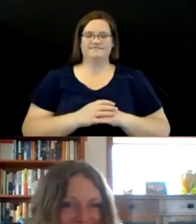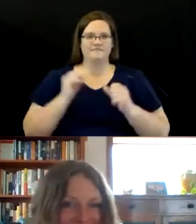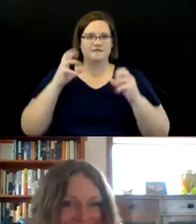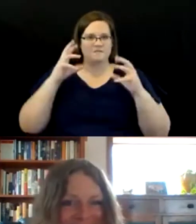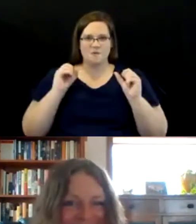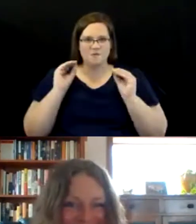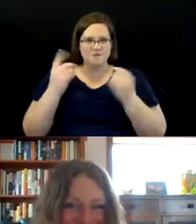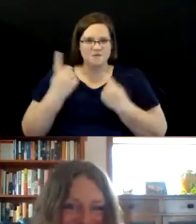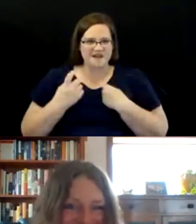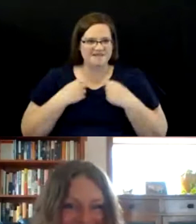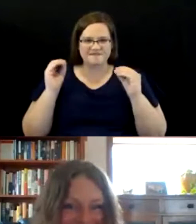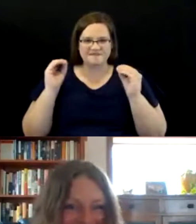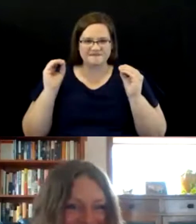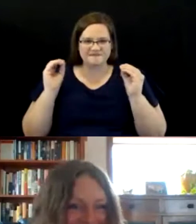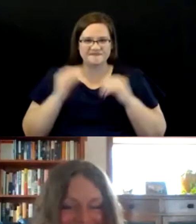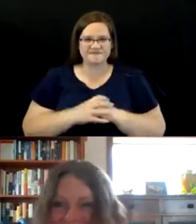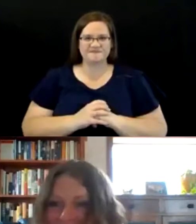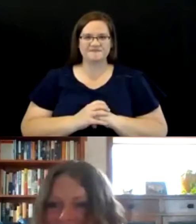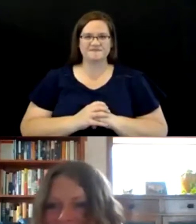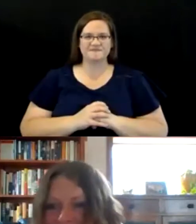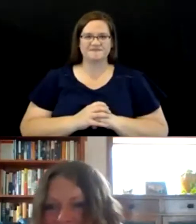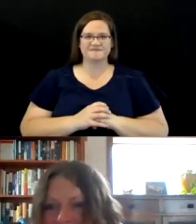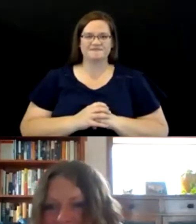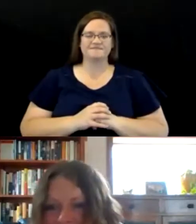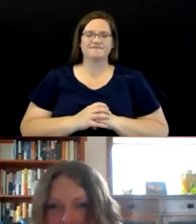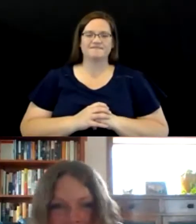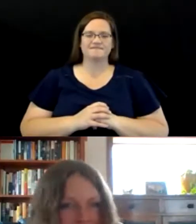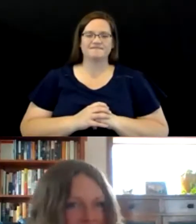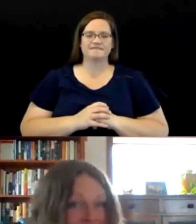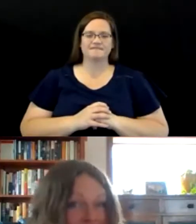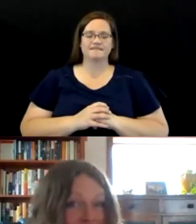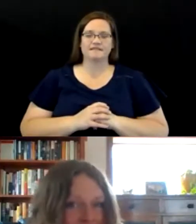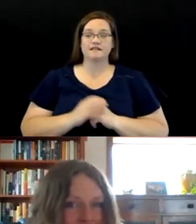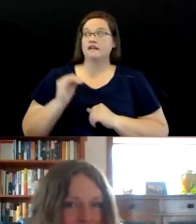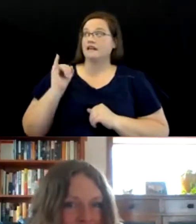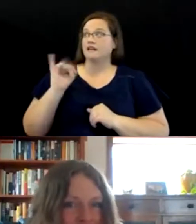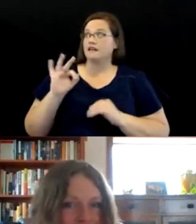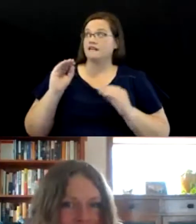Kirsten: You know, if nobody has a question -- this is Kirsten. I'm happy